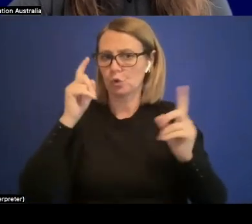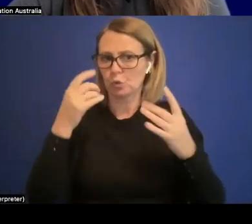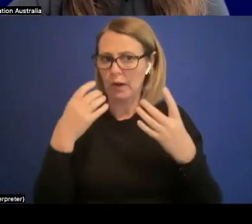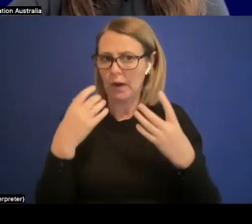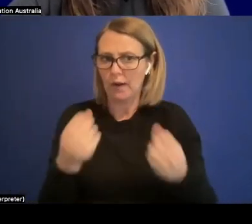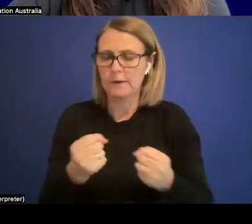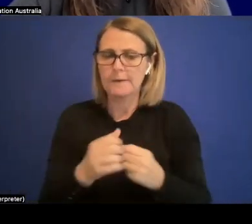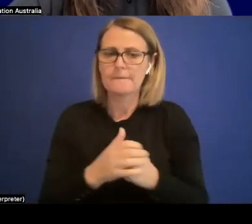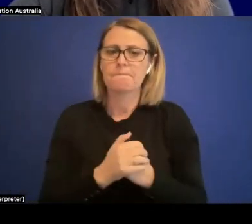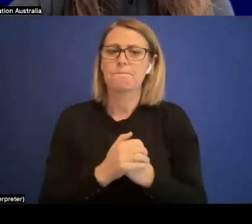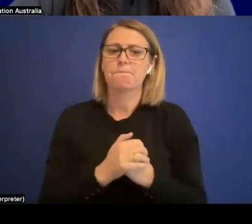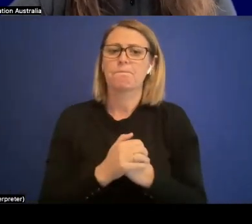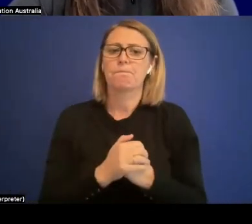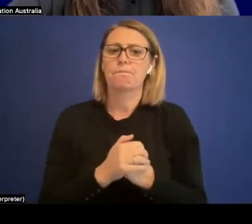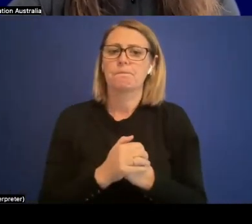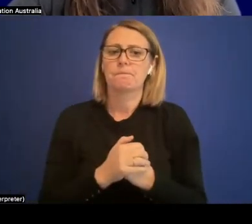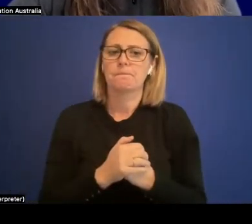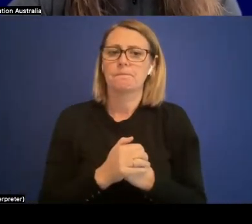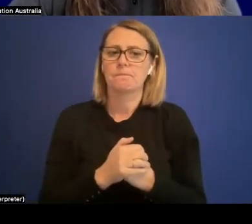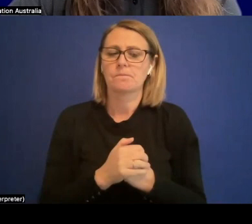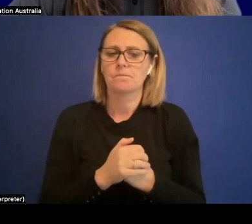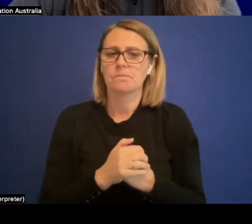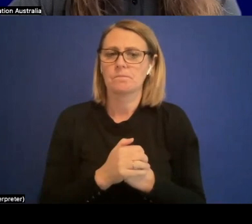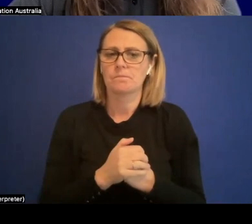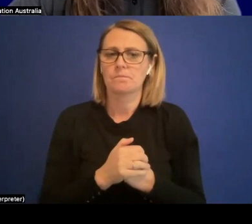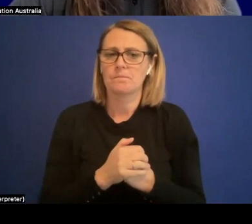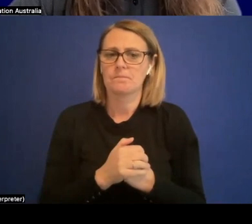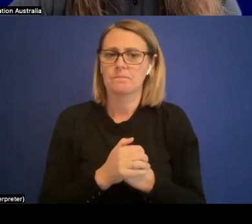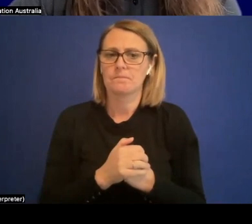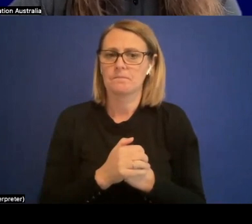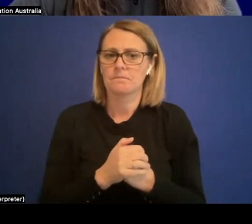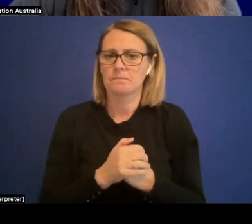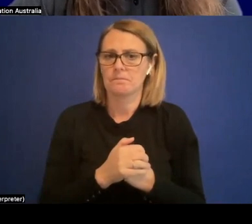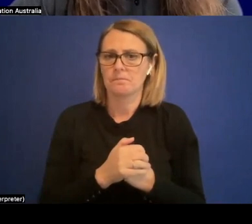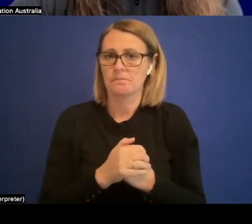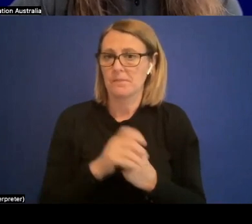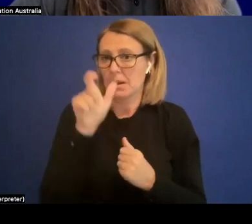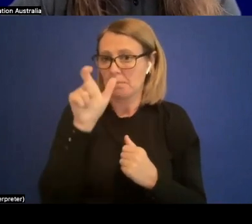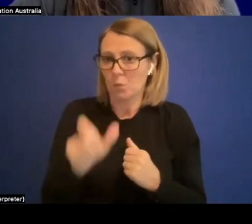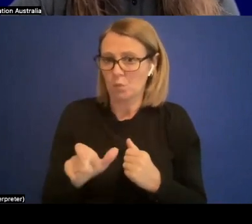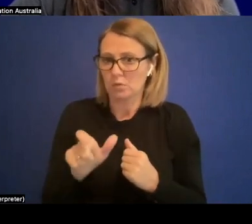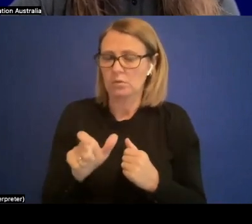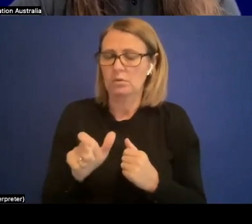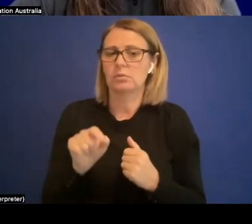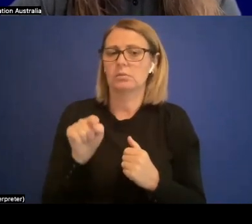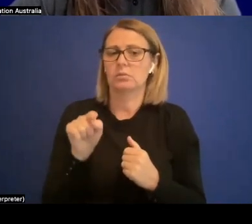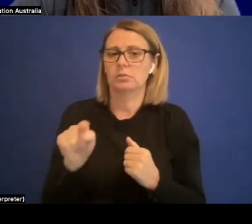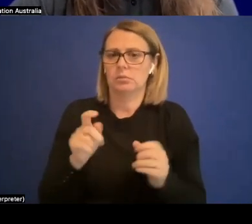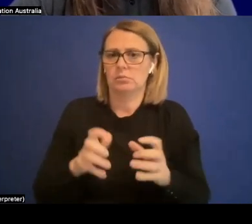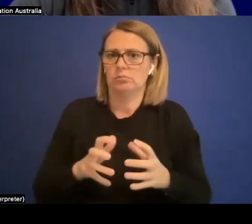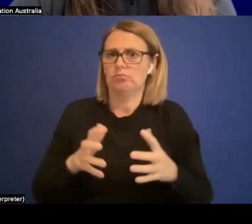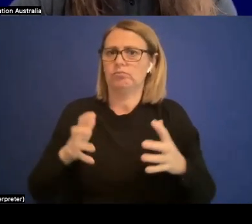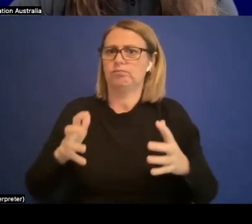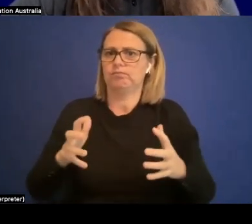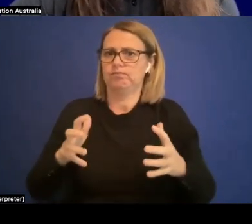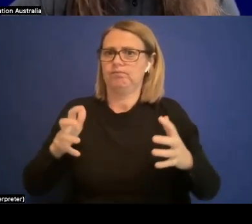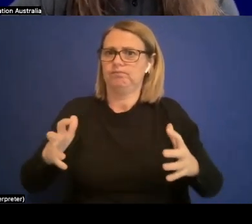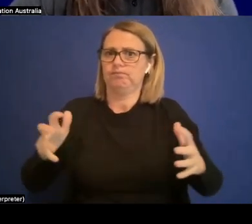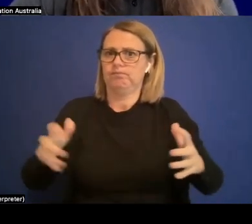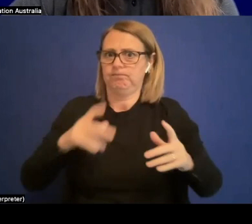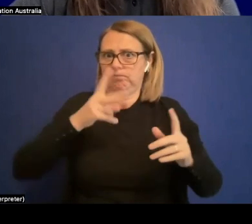team were concerned about. The person was also gaining weight quite rapidly, even though they